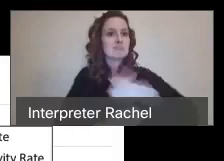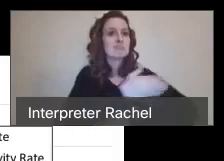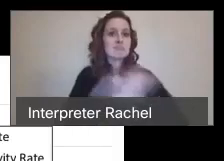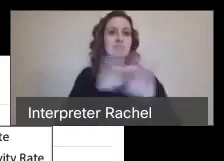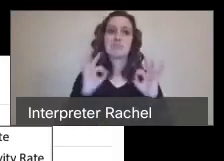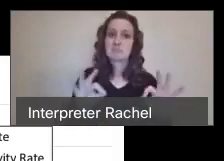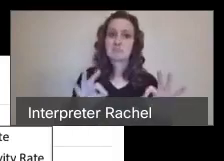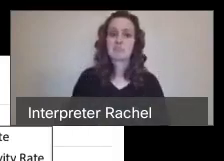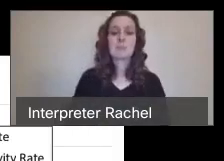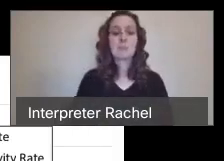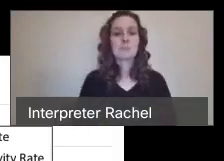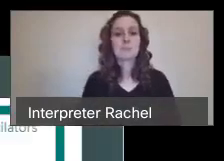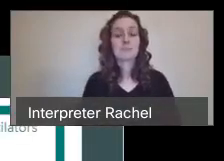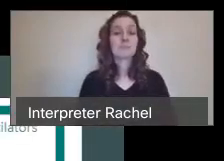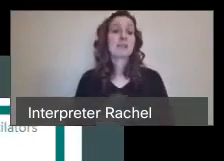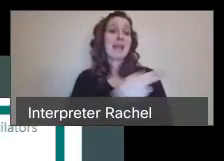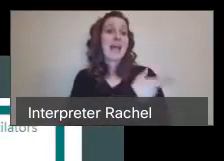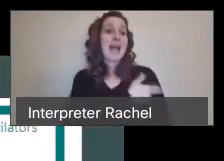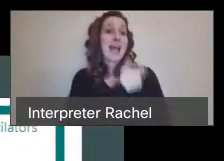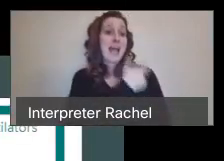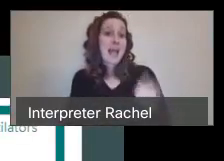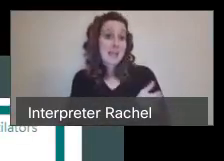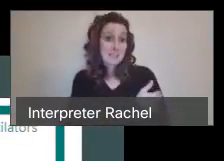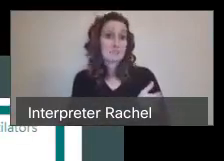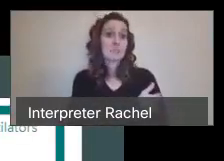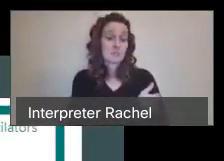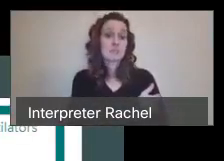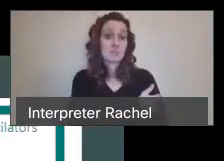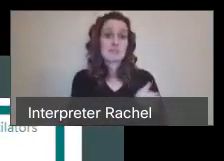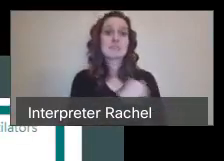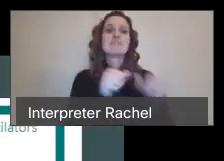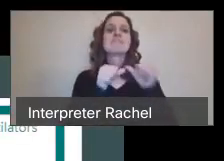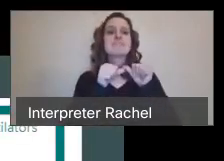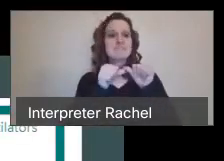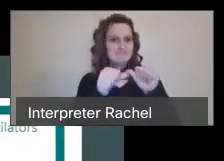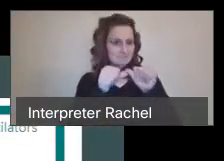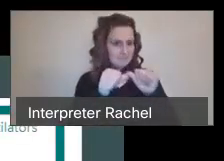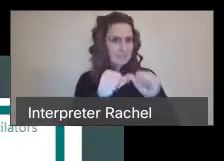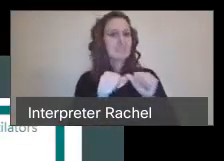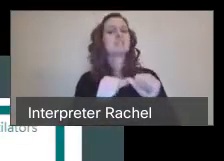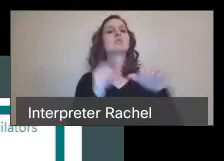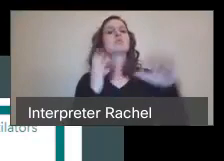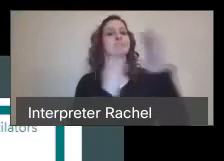Our hospitals continue, our hospitalizations continue to remain high but have improved